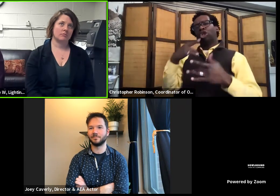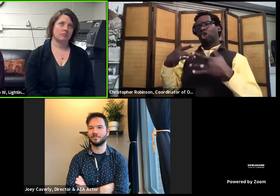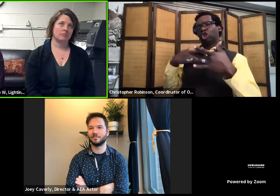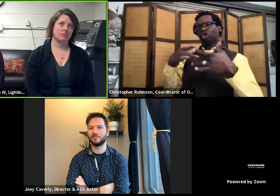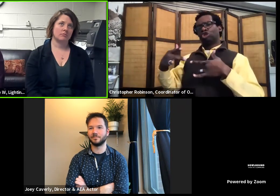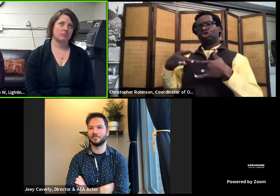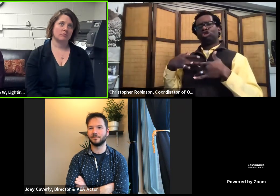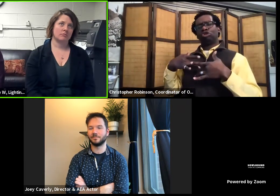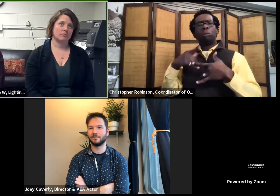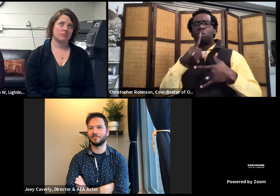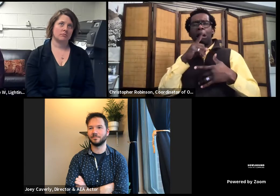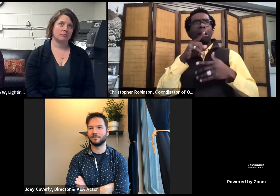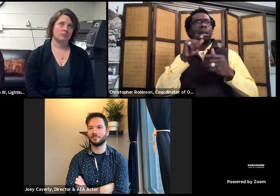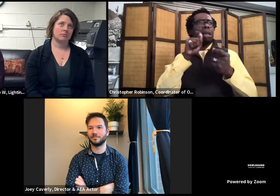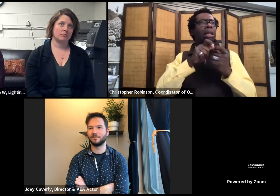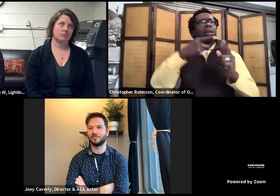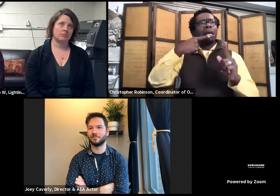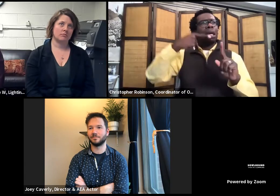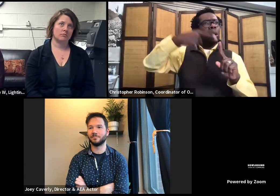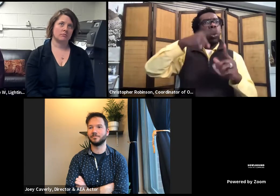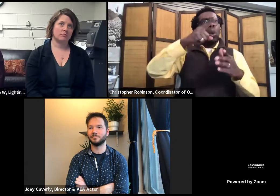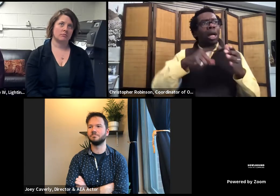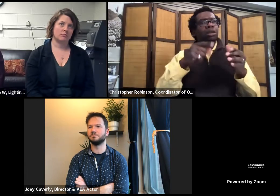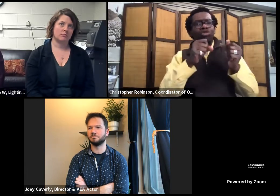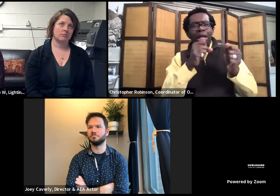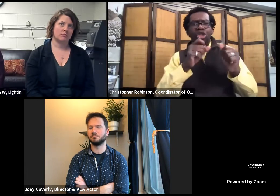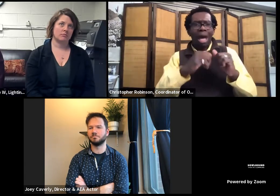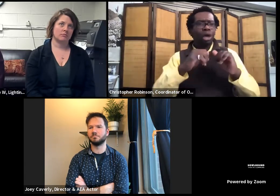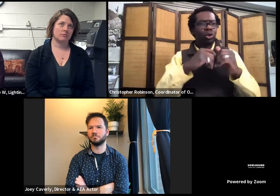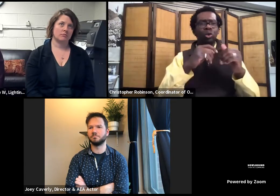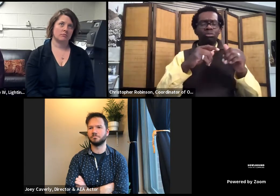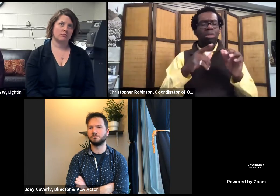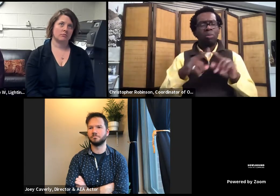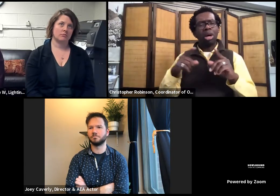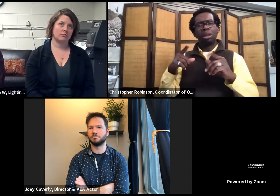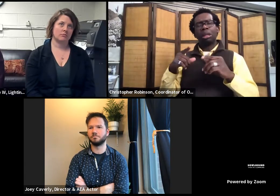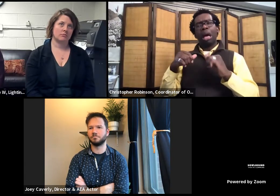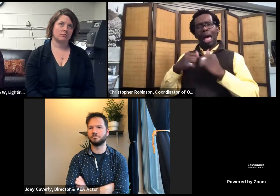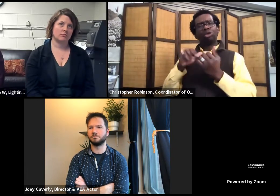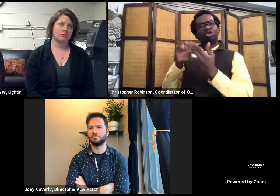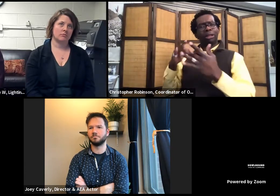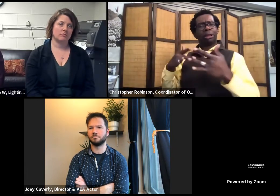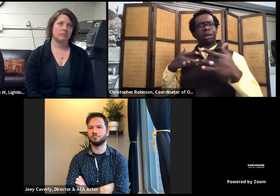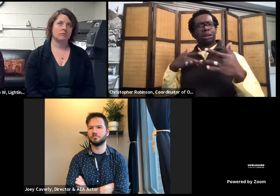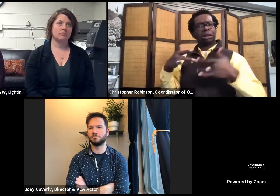how do we address hearing folks' concerns about what strategies can we do, or not necessarily,